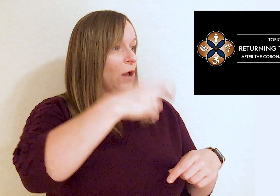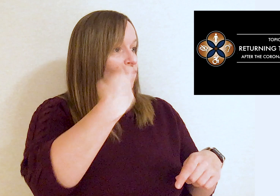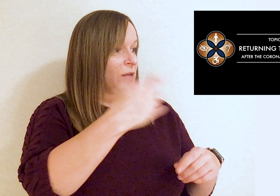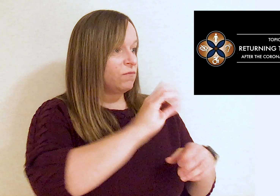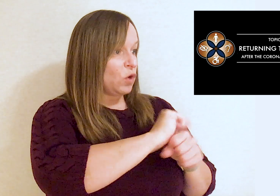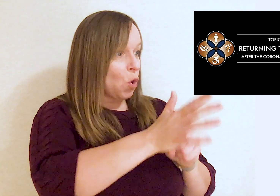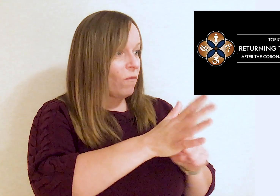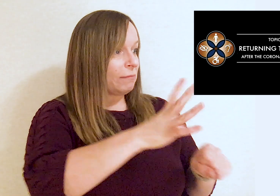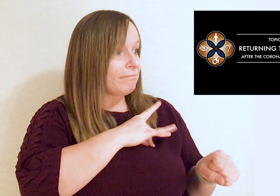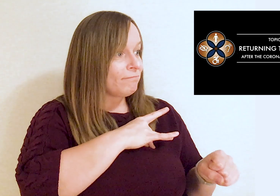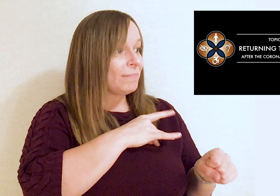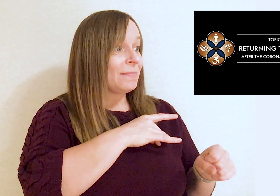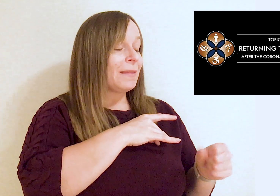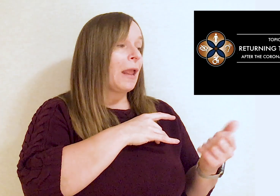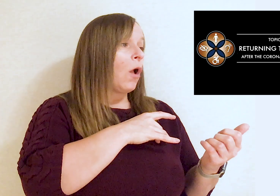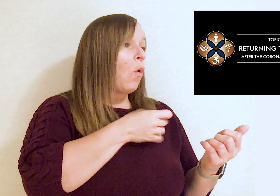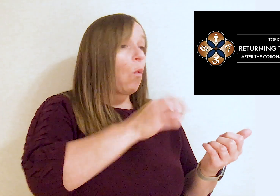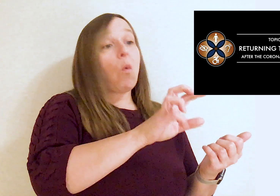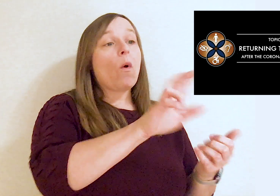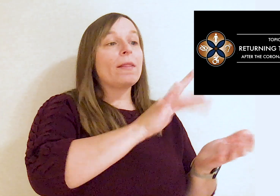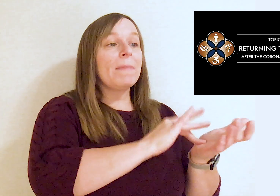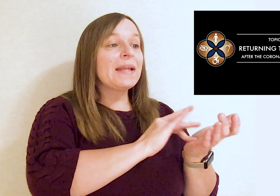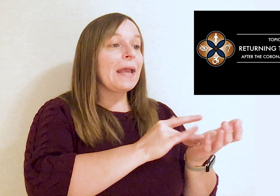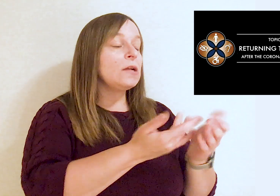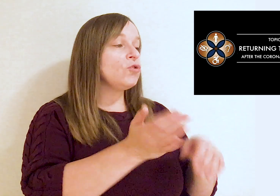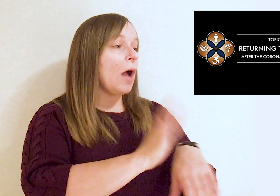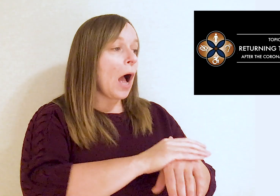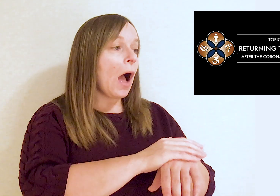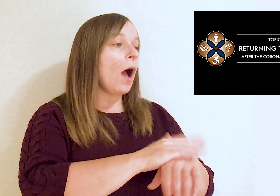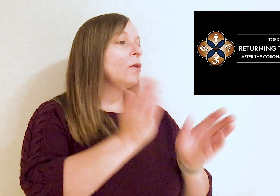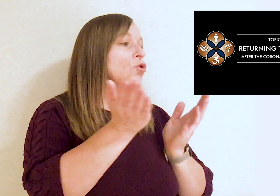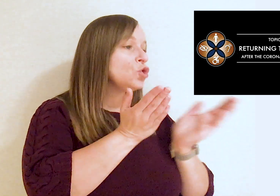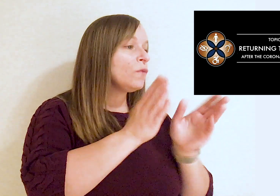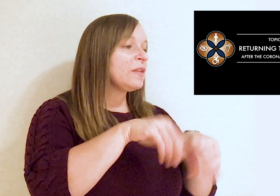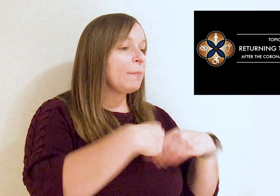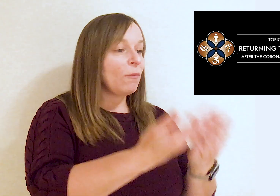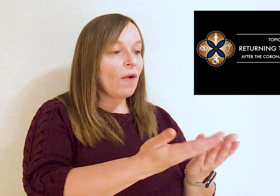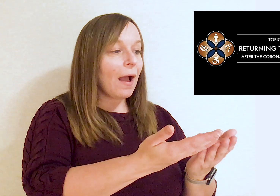COVID-19 and/or this is the medication or the service they're being provided that